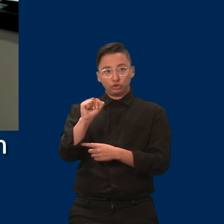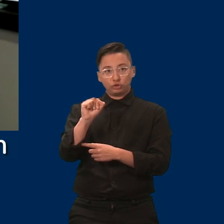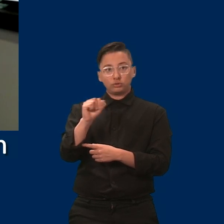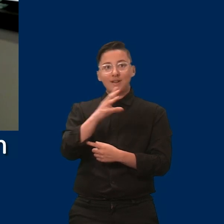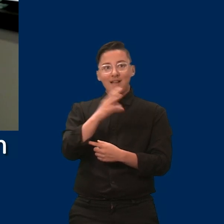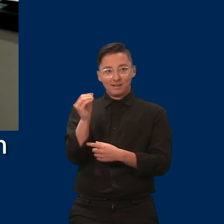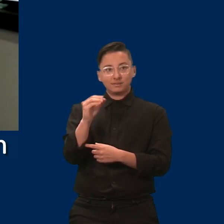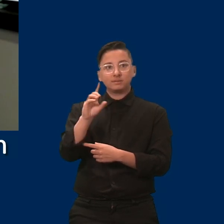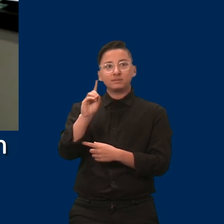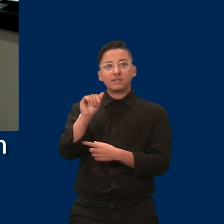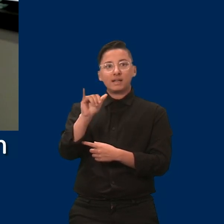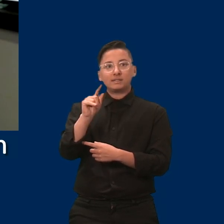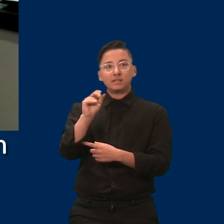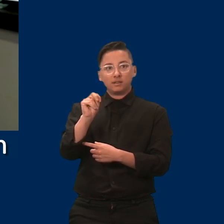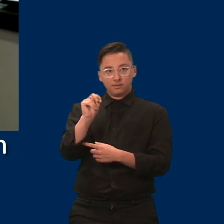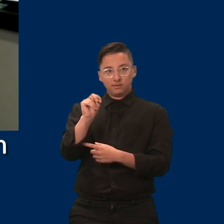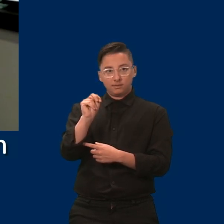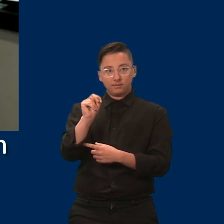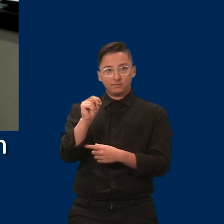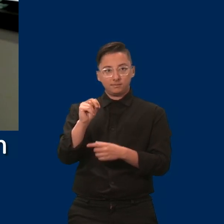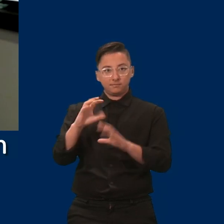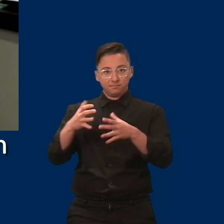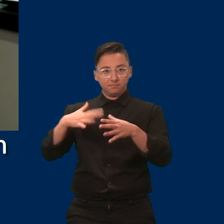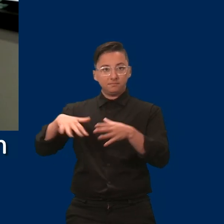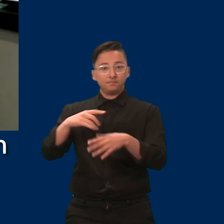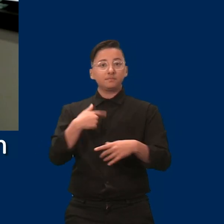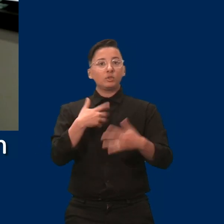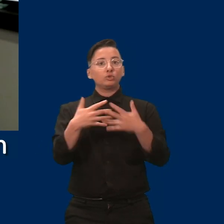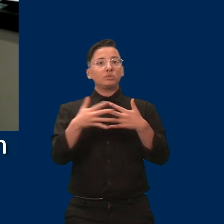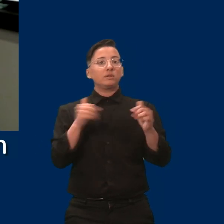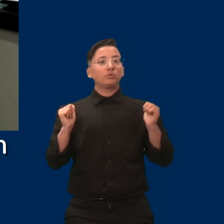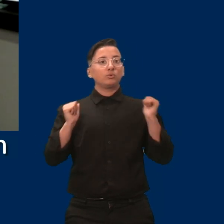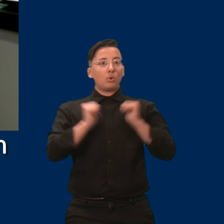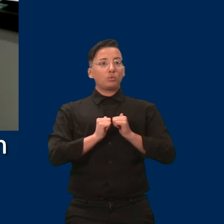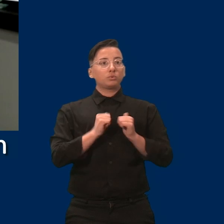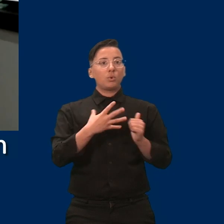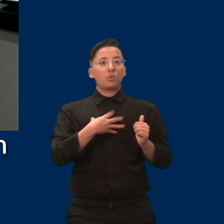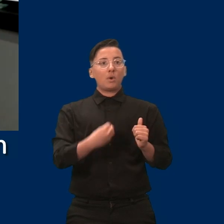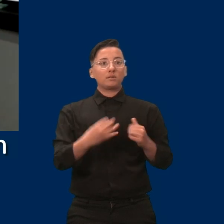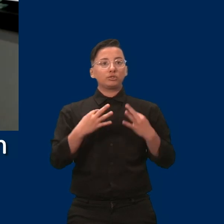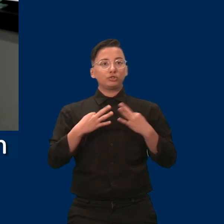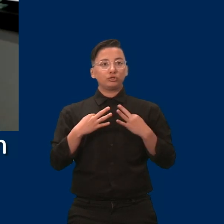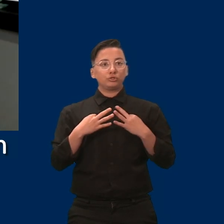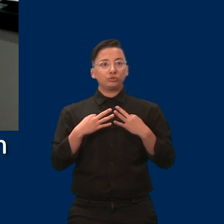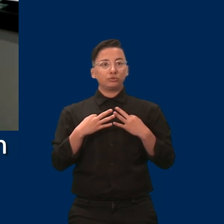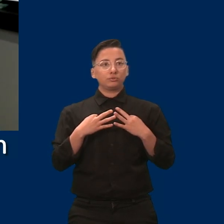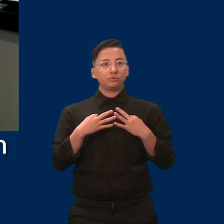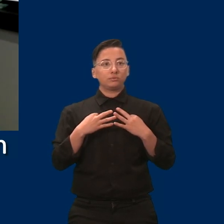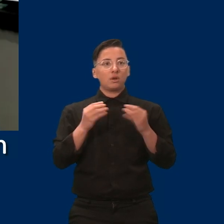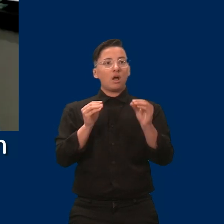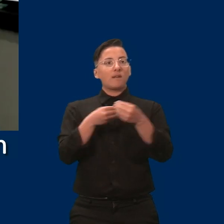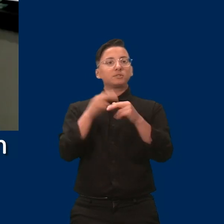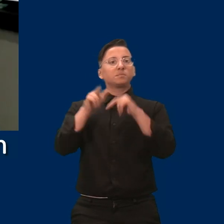I'm wearing a gray suit coat, white shirt. There's a TV monitor behind me, but it's not on.